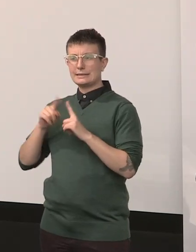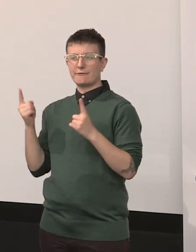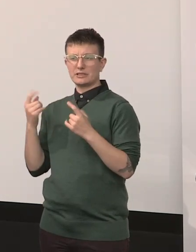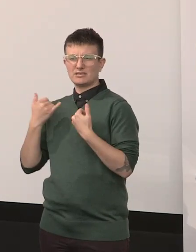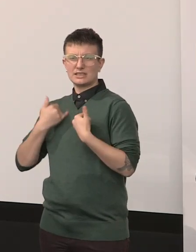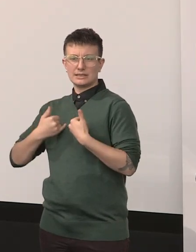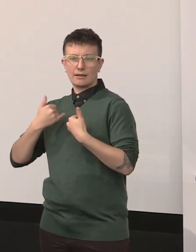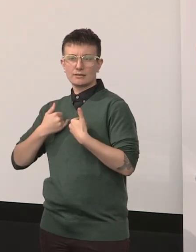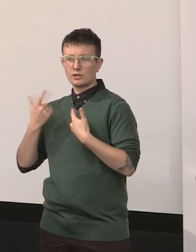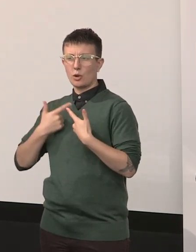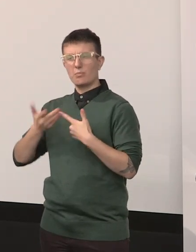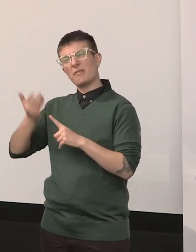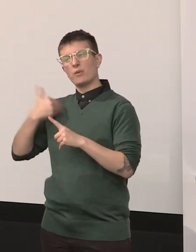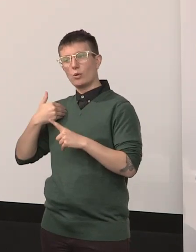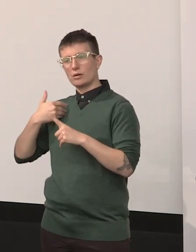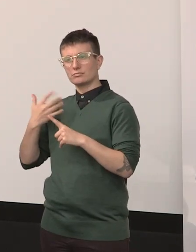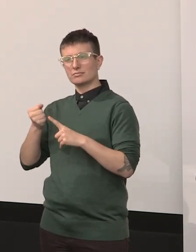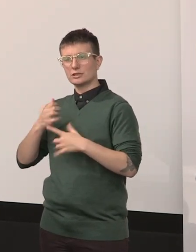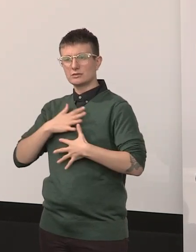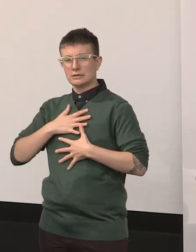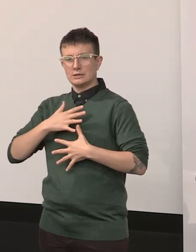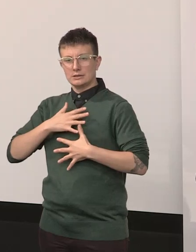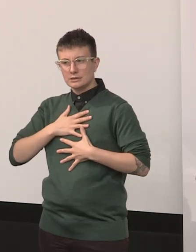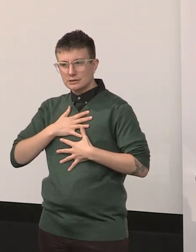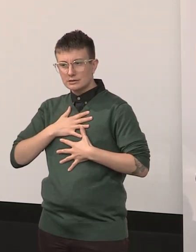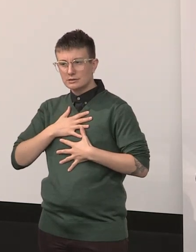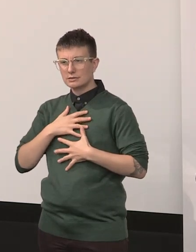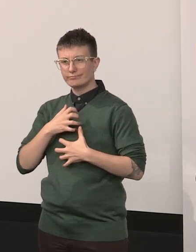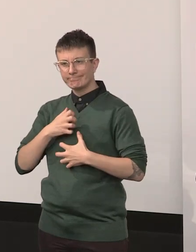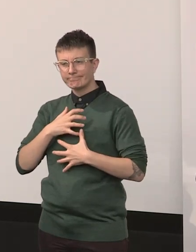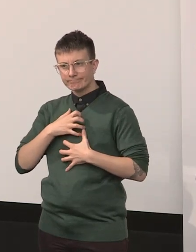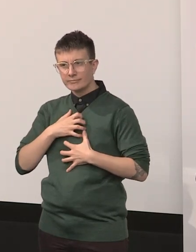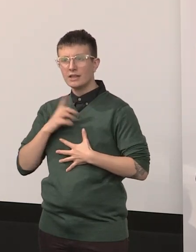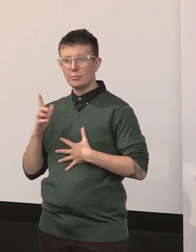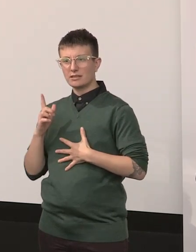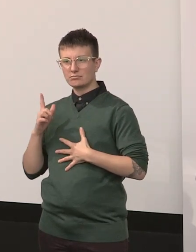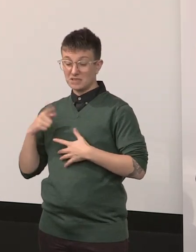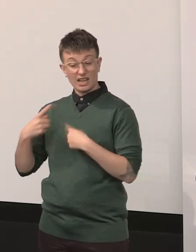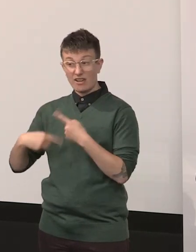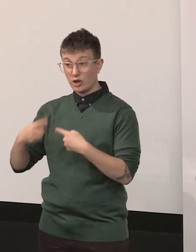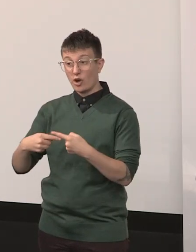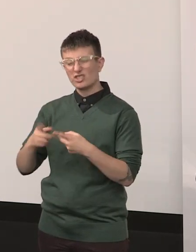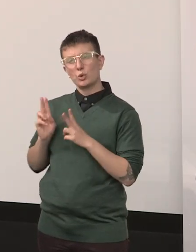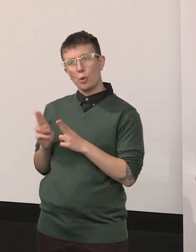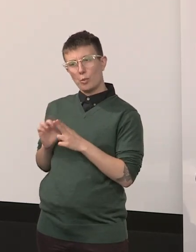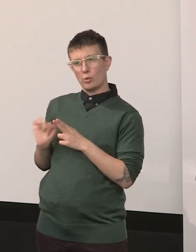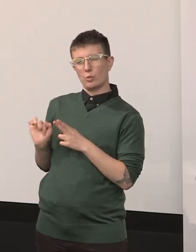some mild symptoms that she ascribed to a pre-existing